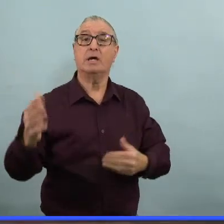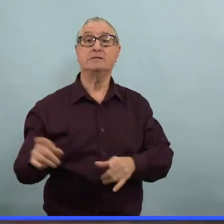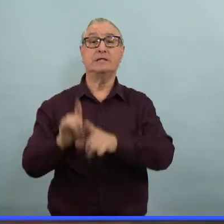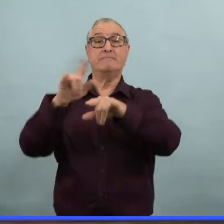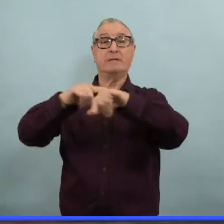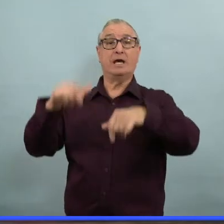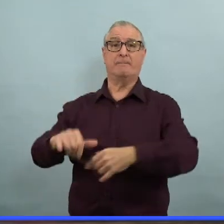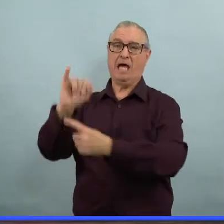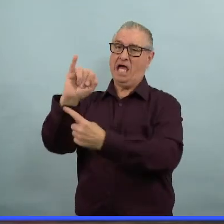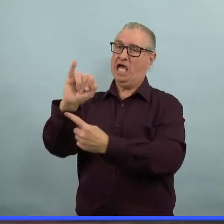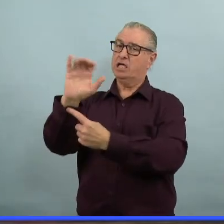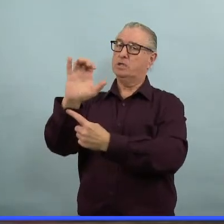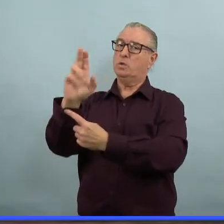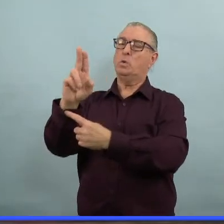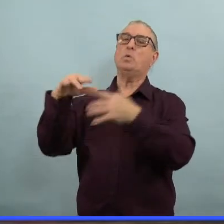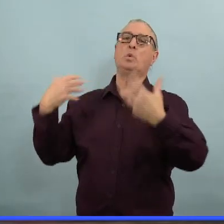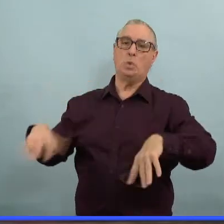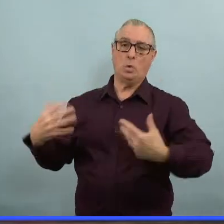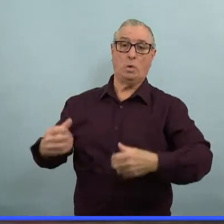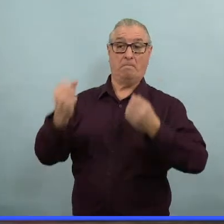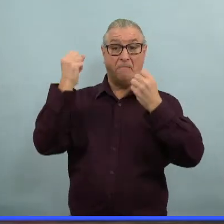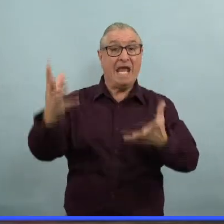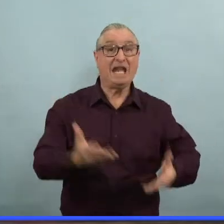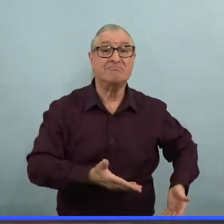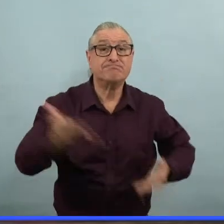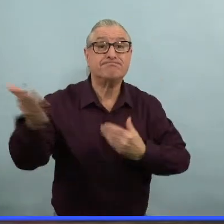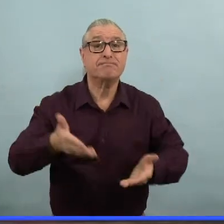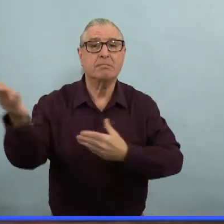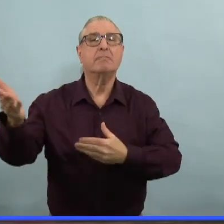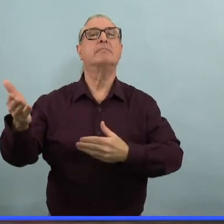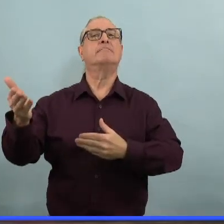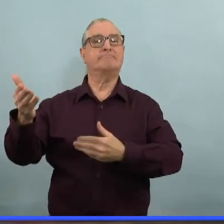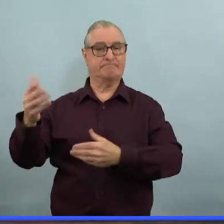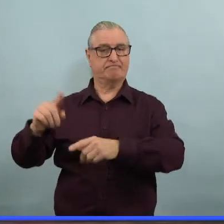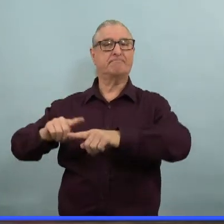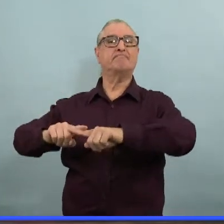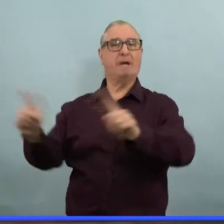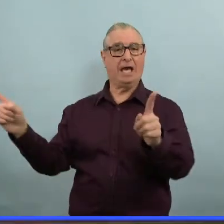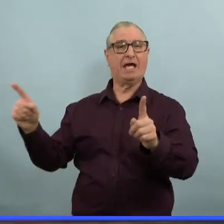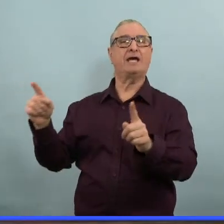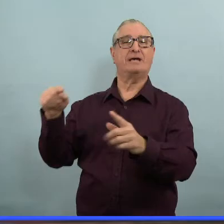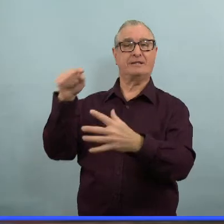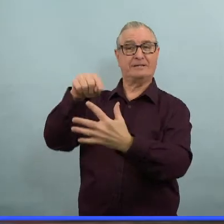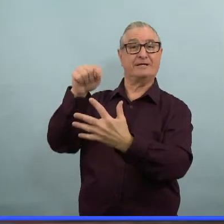those that are positive for covert 19 so these have been very important indicators we've broken